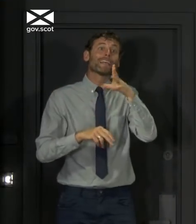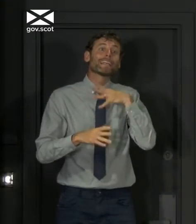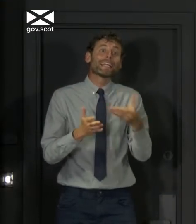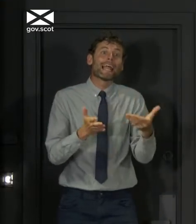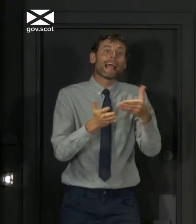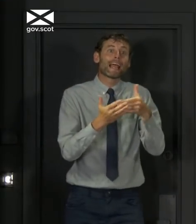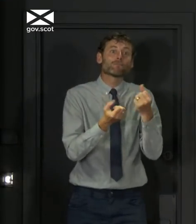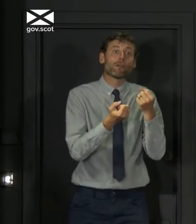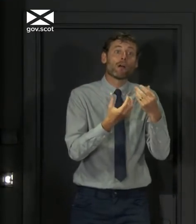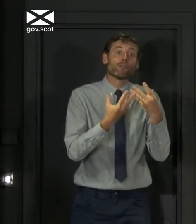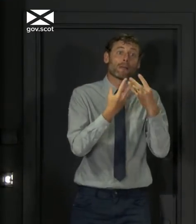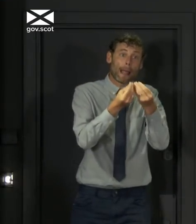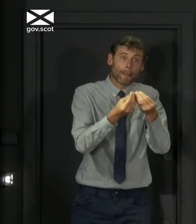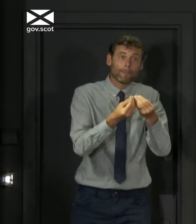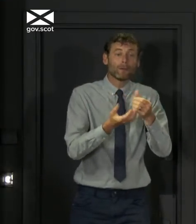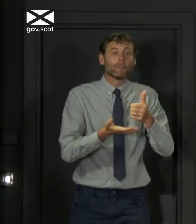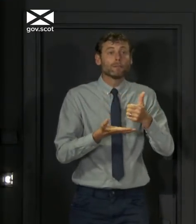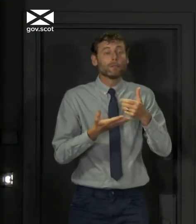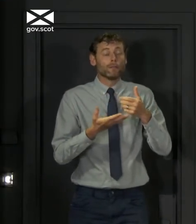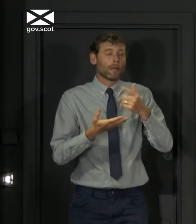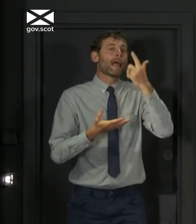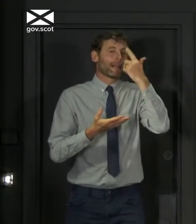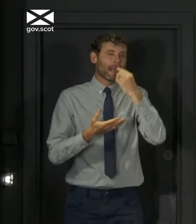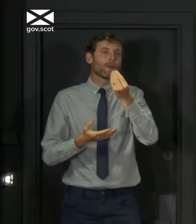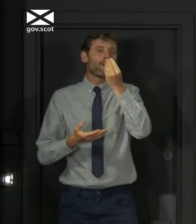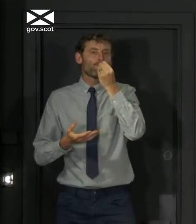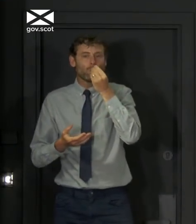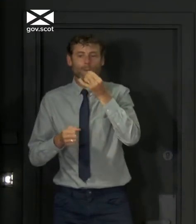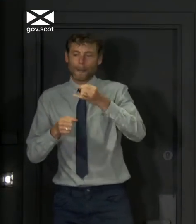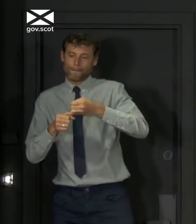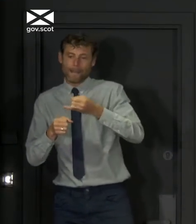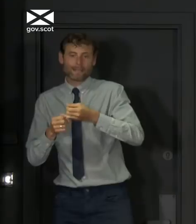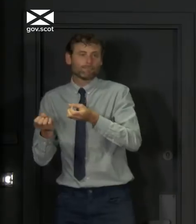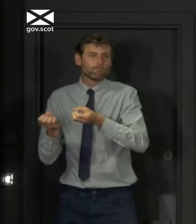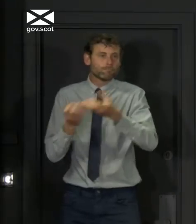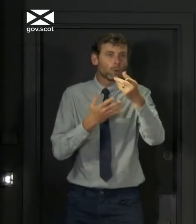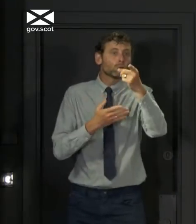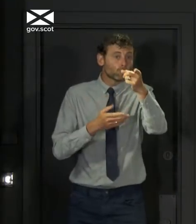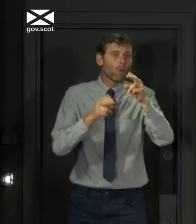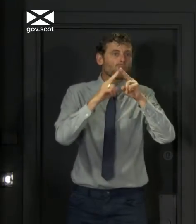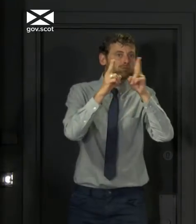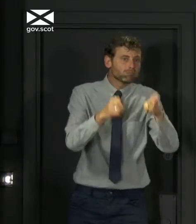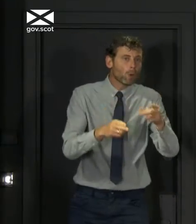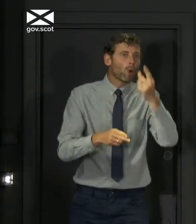food and medicine delivered to you - that might be by family and friends, local volunteers,